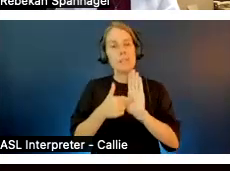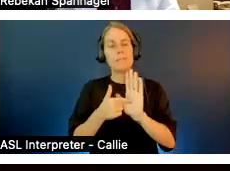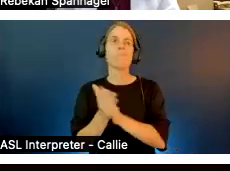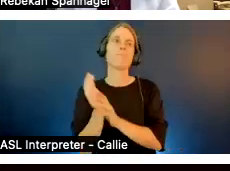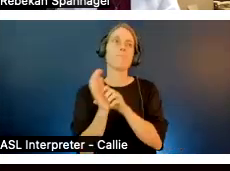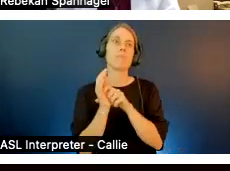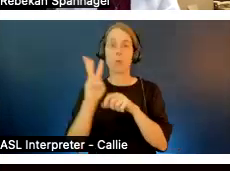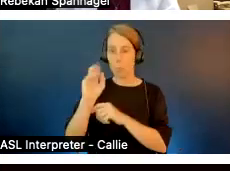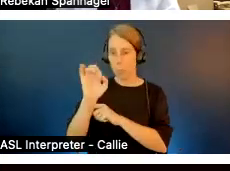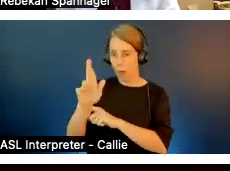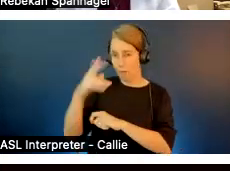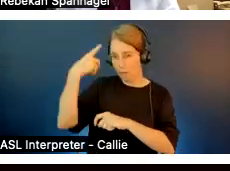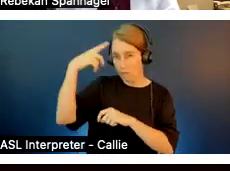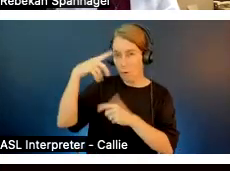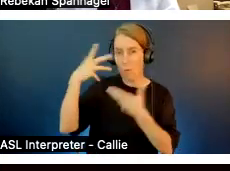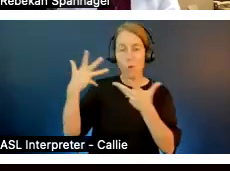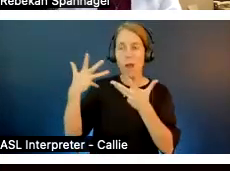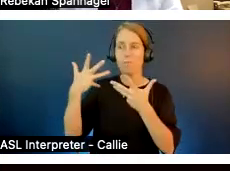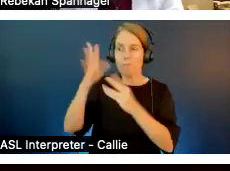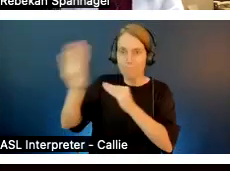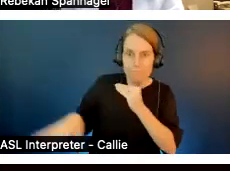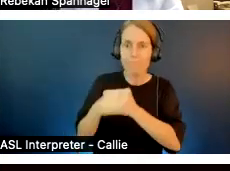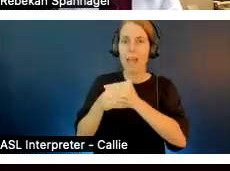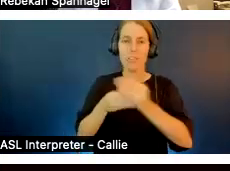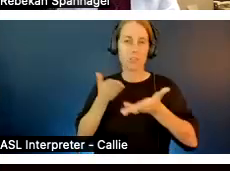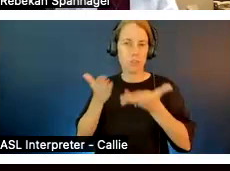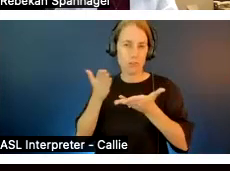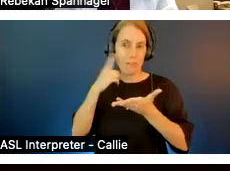that are designed to offer additional or enhanced services for specific types of disabilities